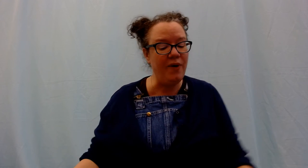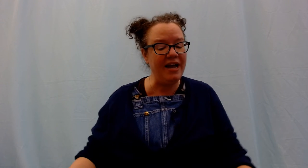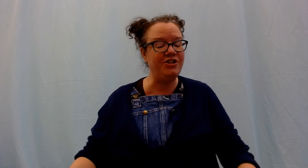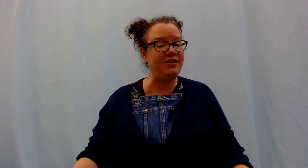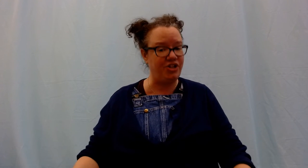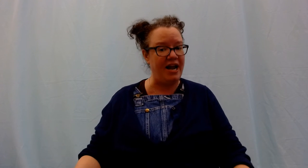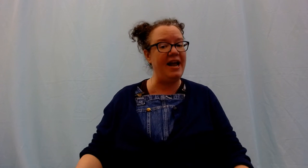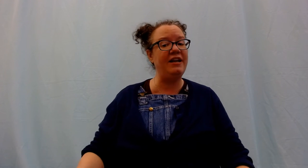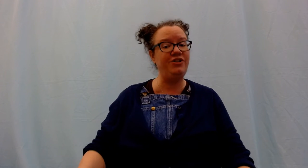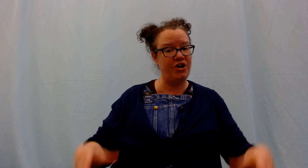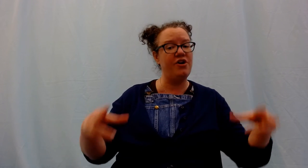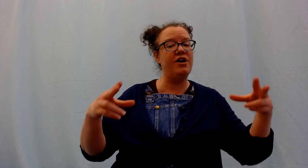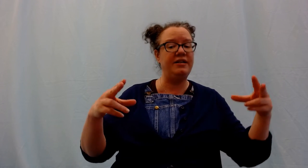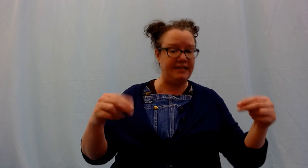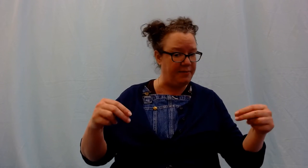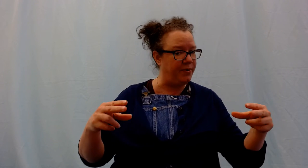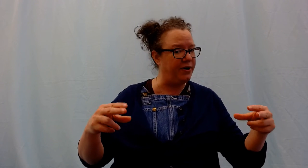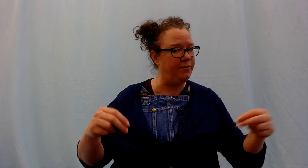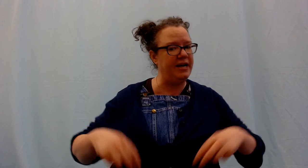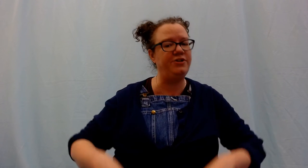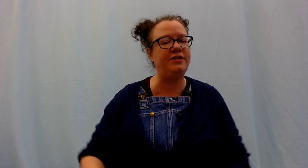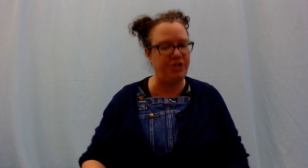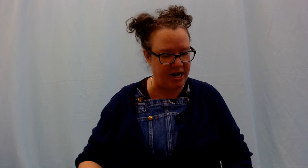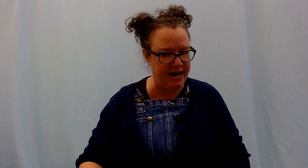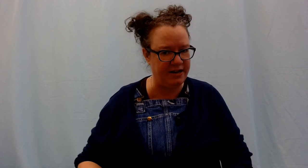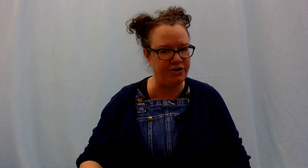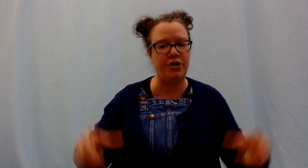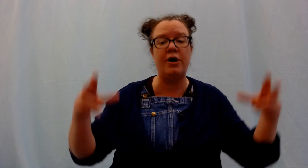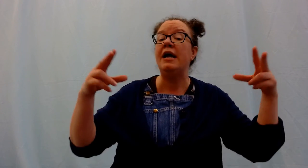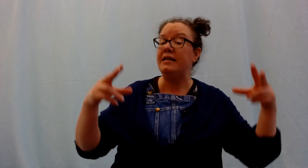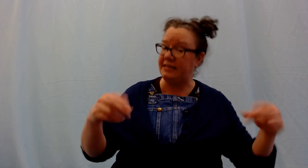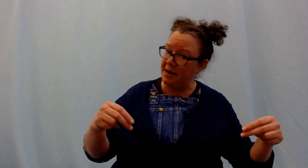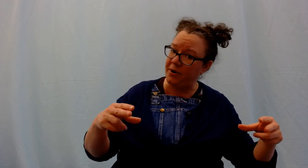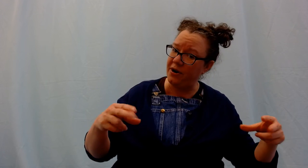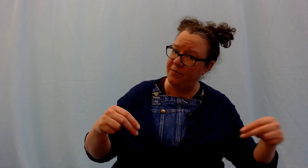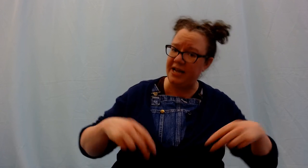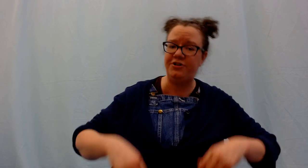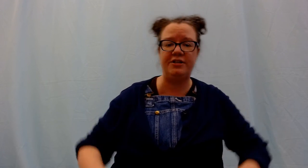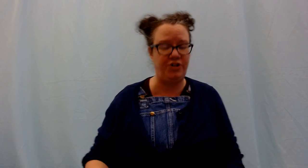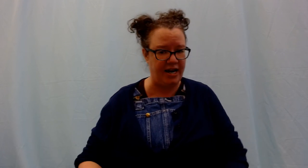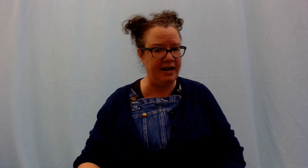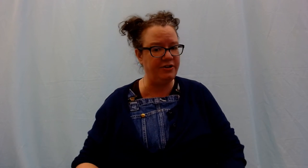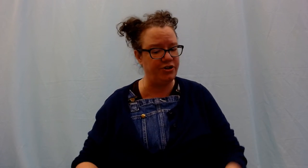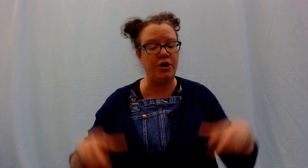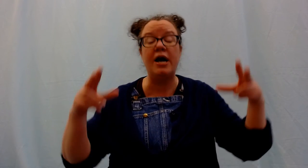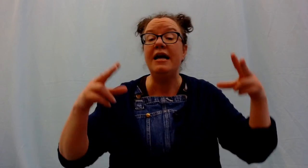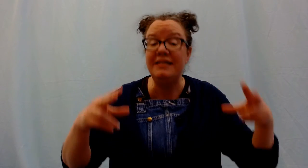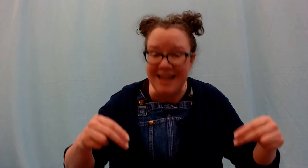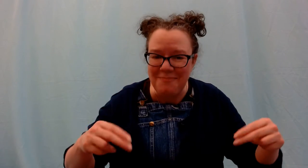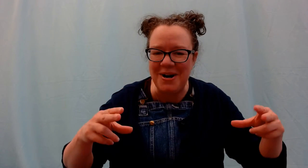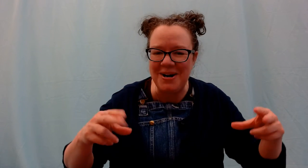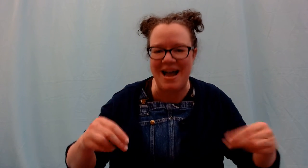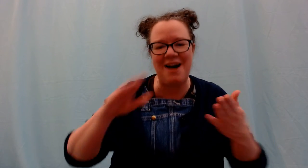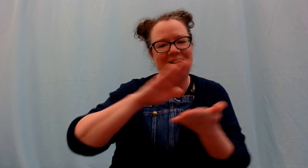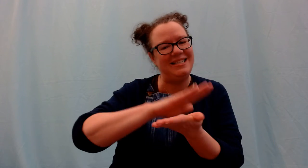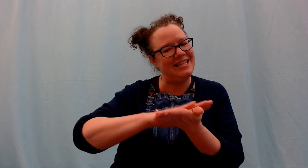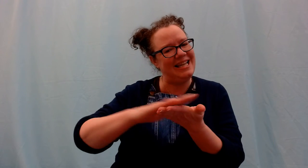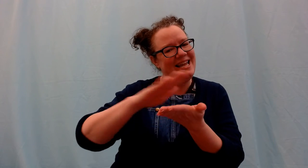#We just changed your diaper. We just changed your diaper. We just changed your diaper. Now it's clean.#